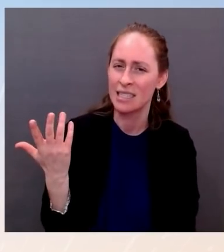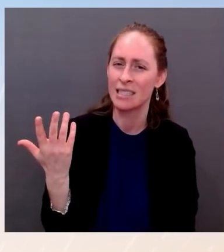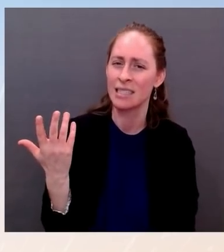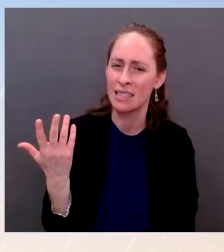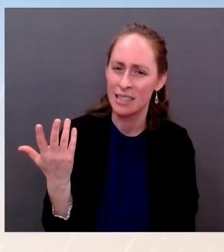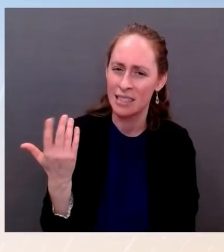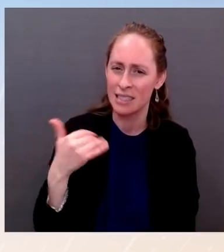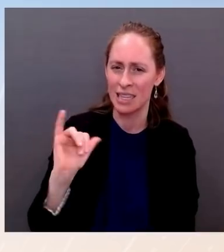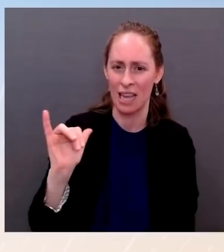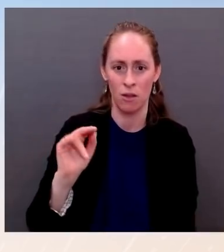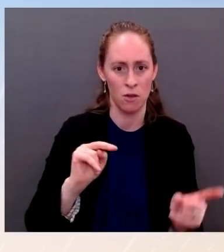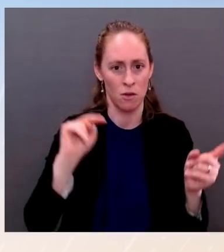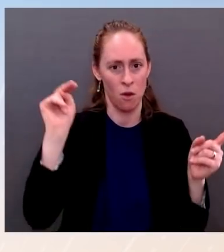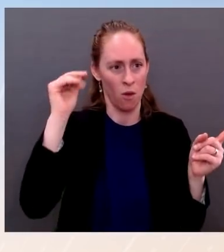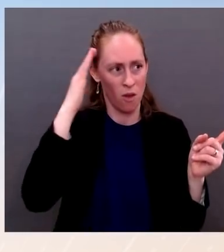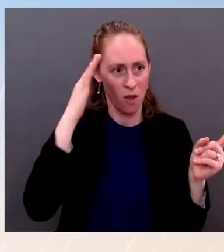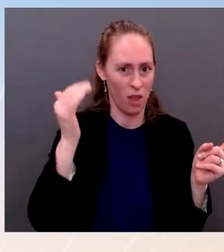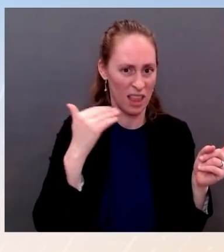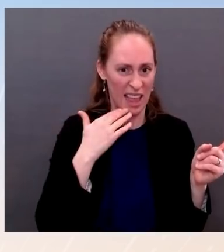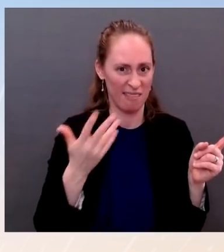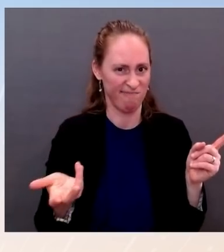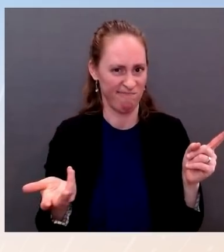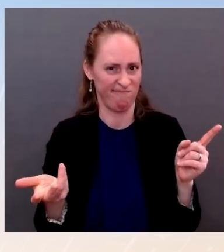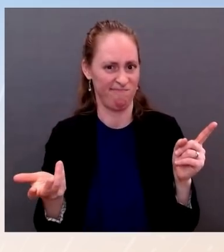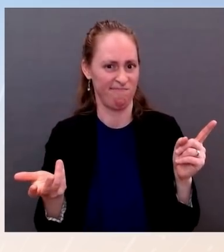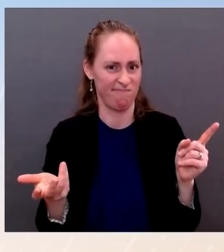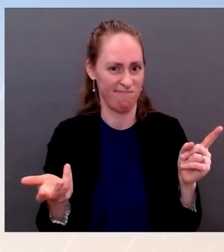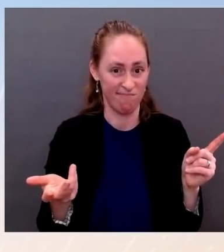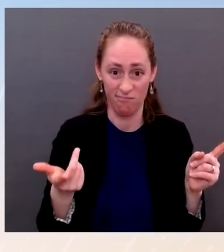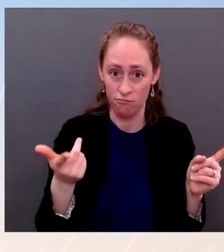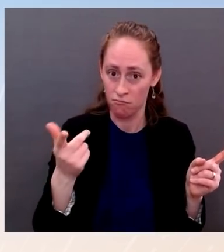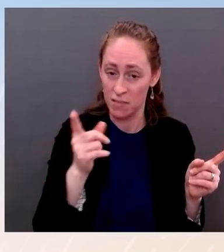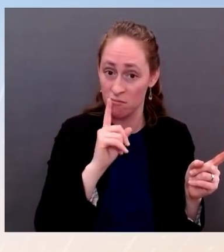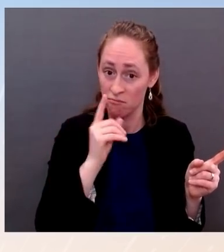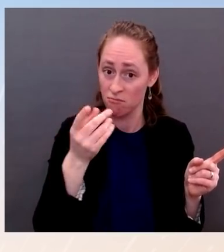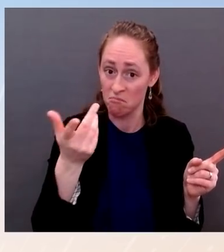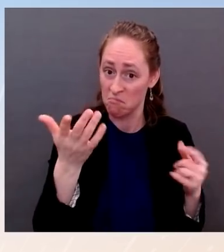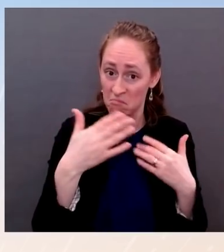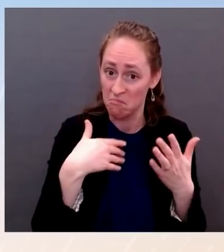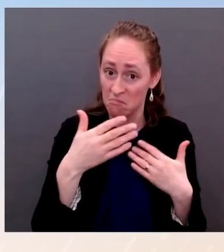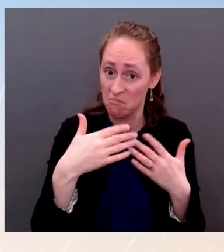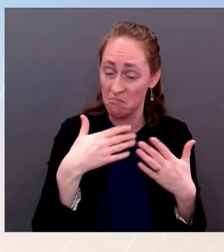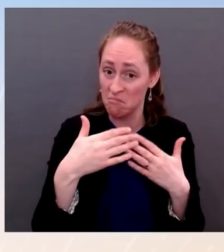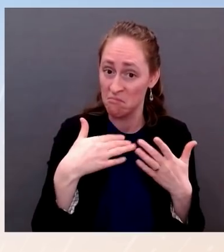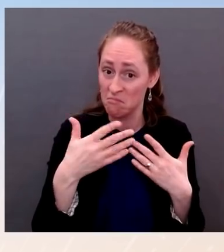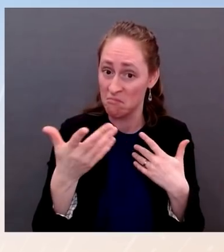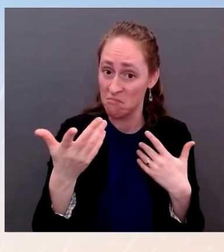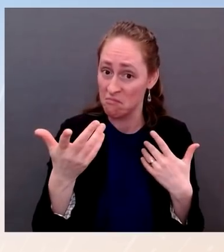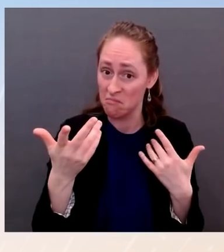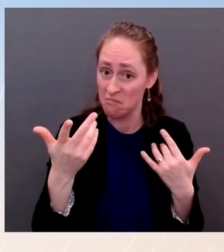Ms. Psaki: Correct. >> The Press: Okay. And on the conversation that President Biden is expected to have with President Putin, is that happening today?